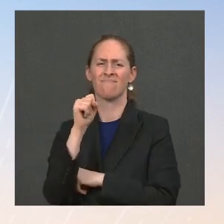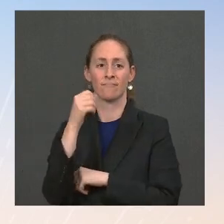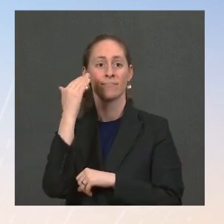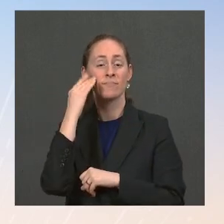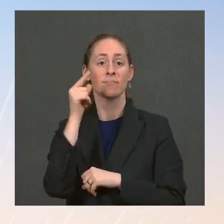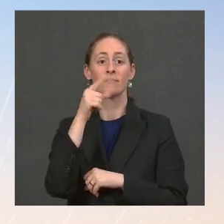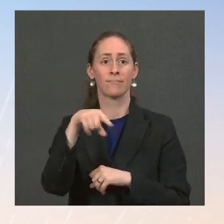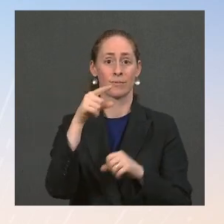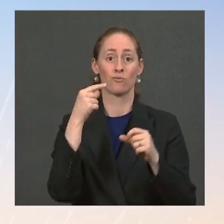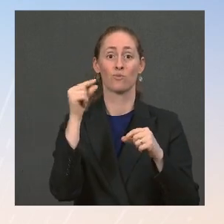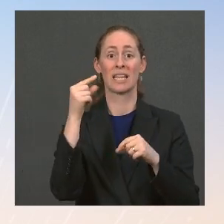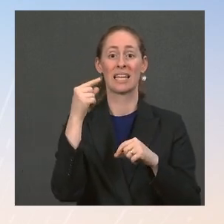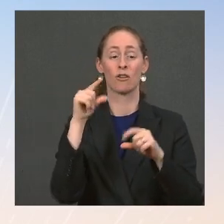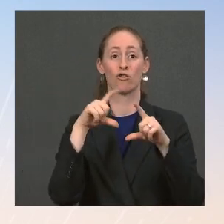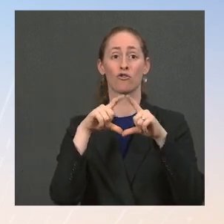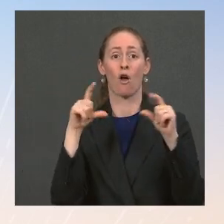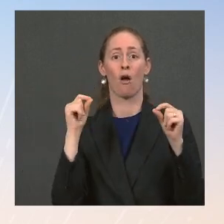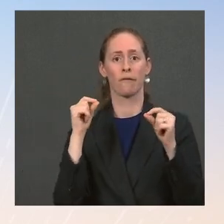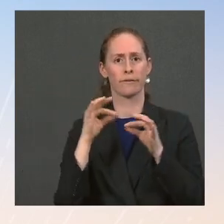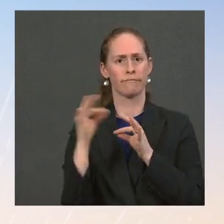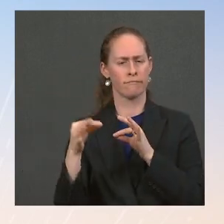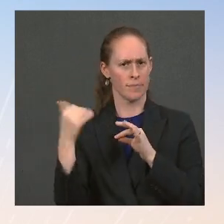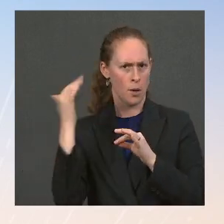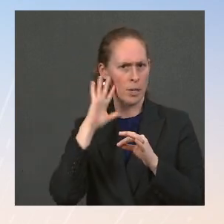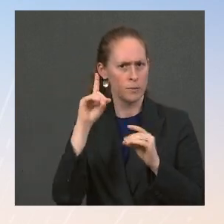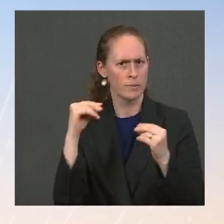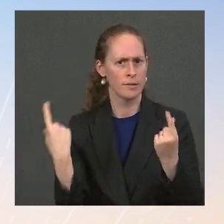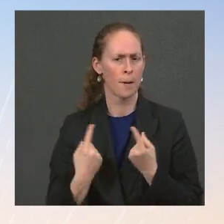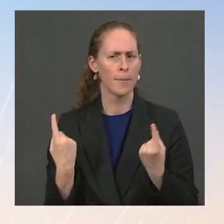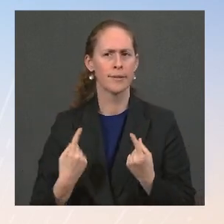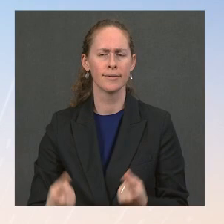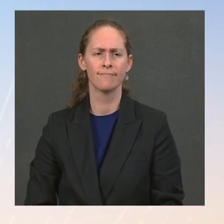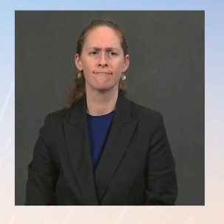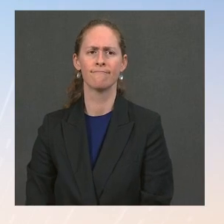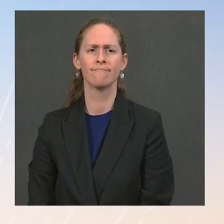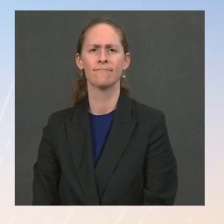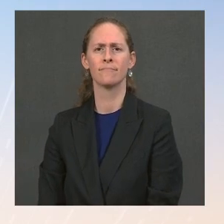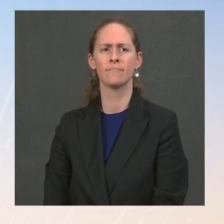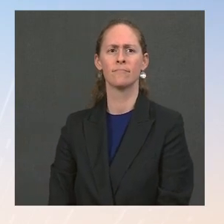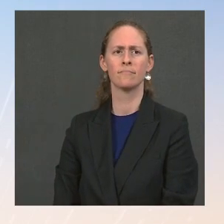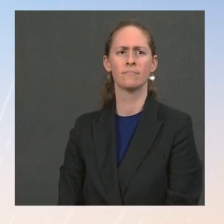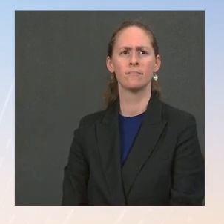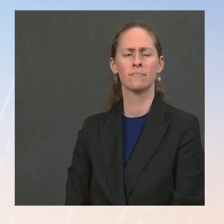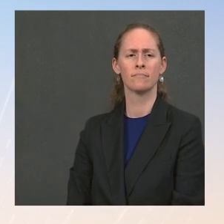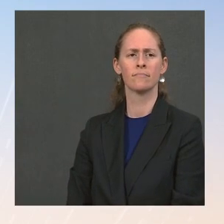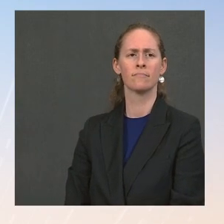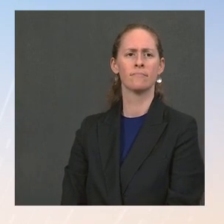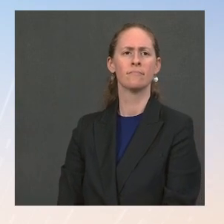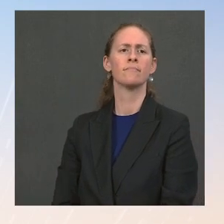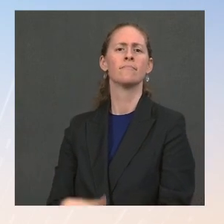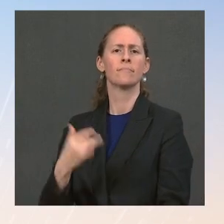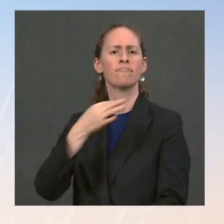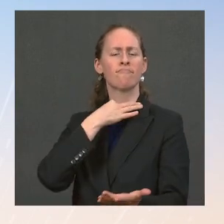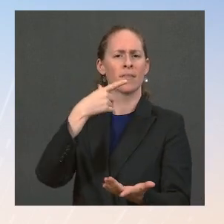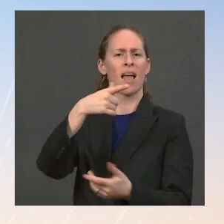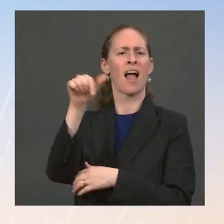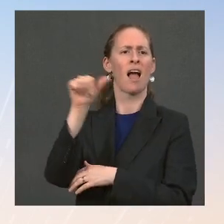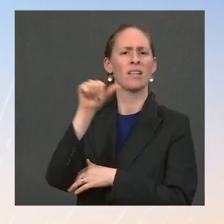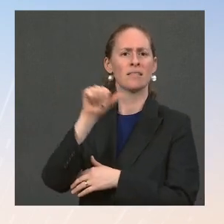The Press: And one more on the Afghanistan attack. A hundred people who died today -- do you have something on that? Ms. Psaki: We -- obviously any loss is a --